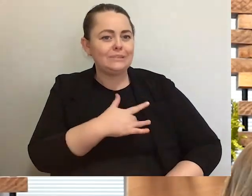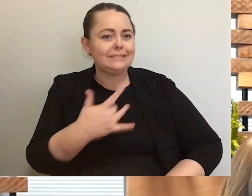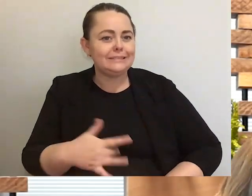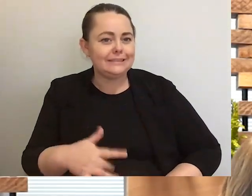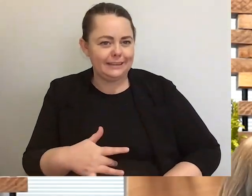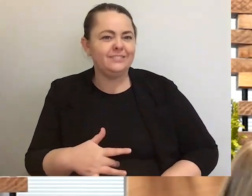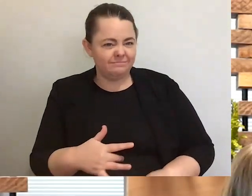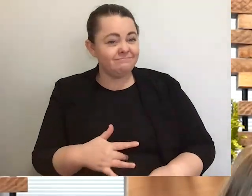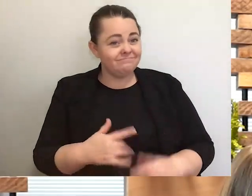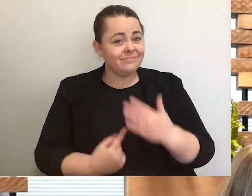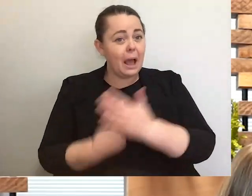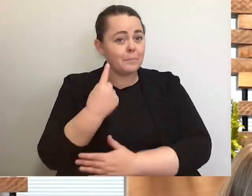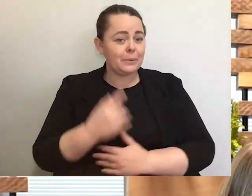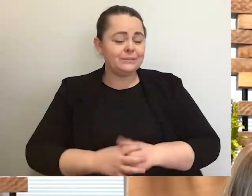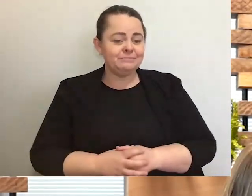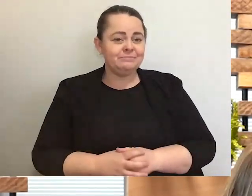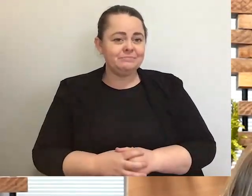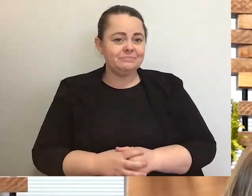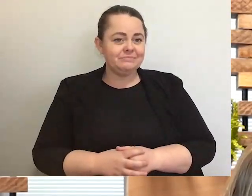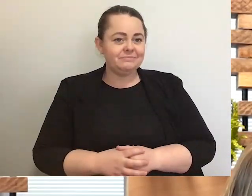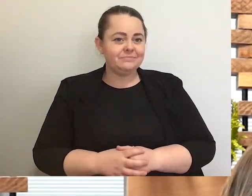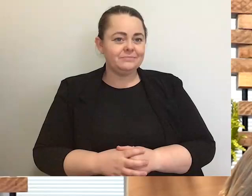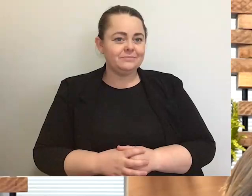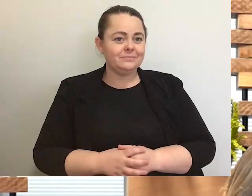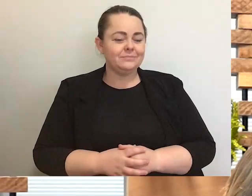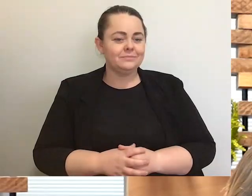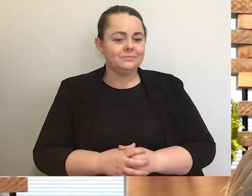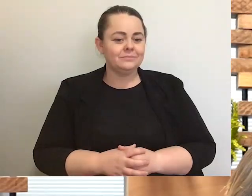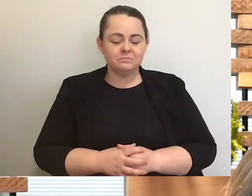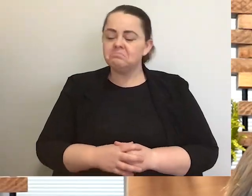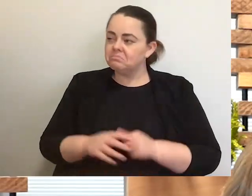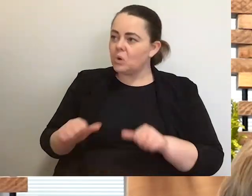that we know happen during and post-menopause. OK, OK.